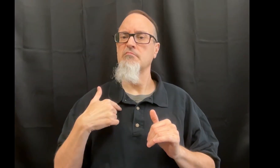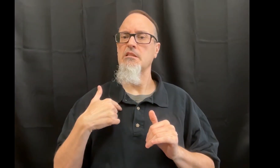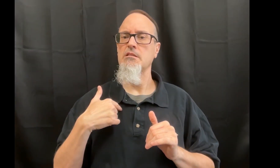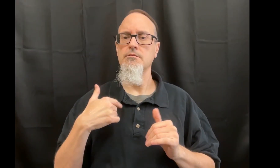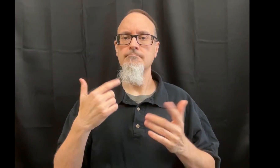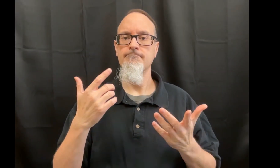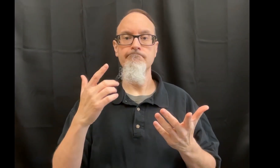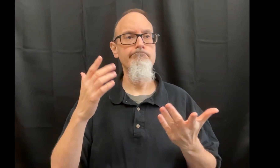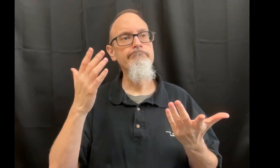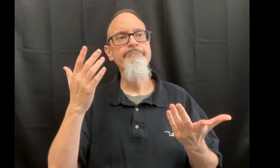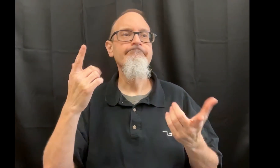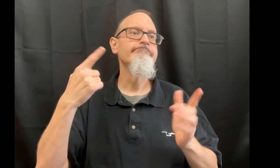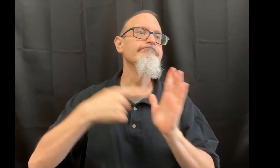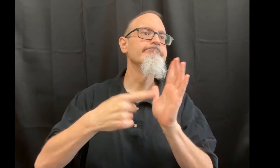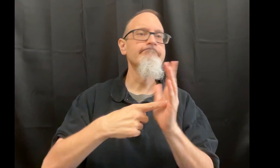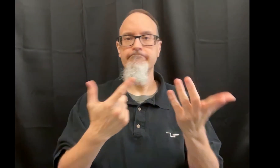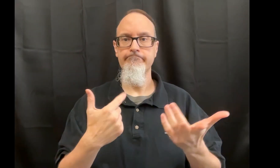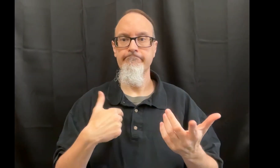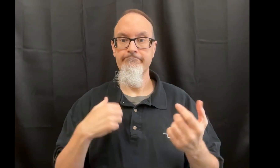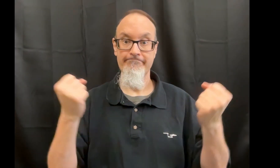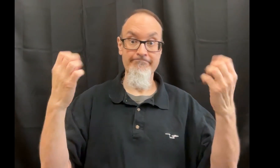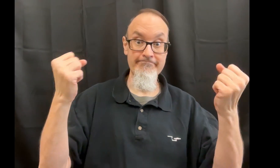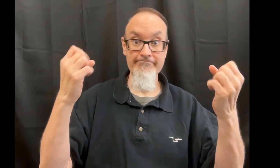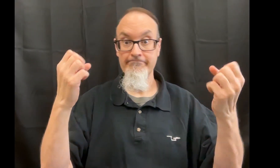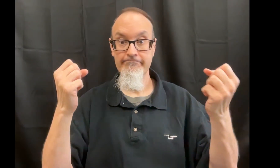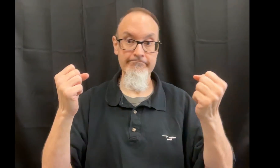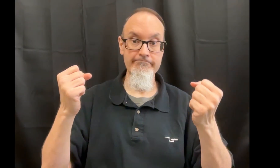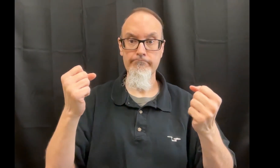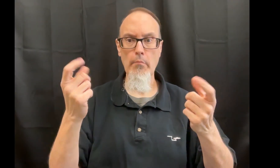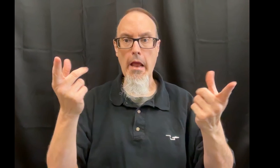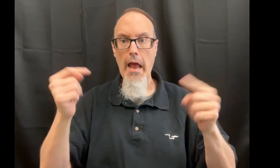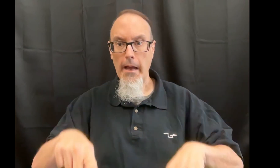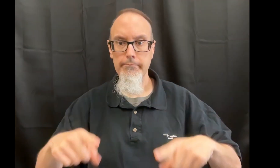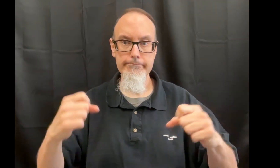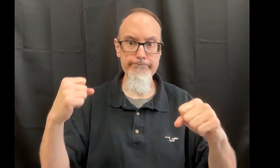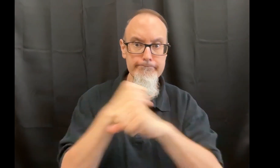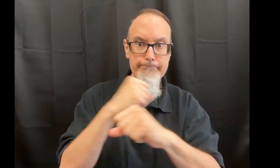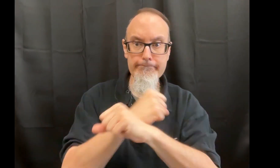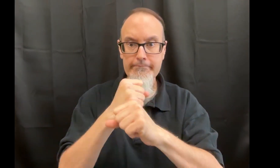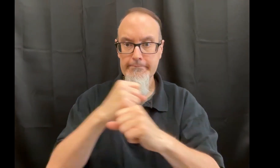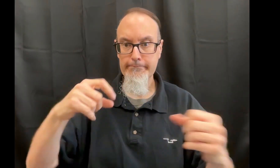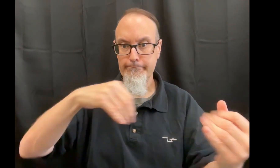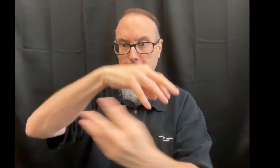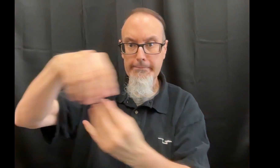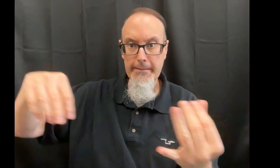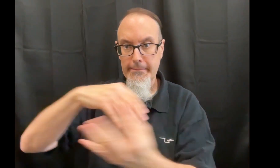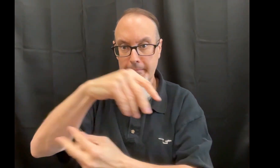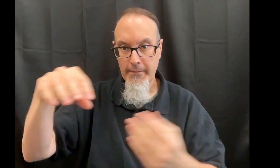I, let’s say for example, I describe a combat situation.